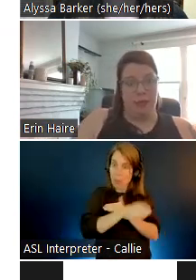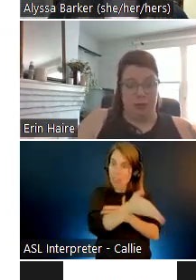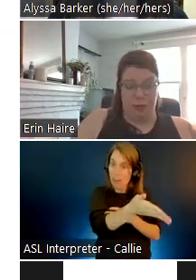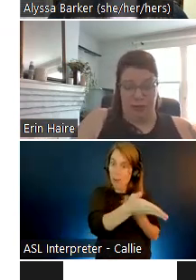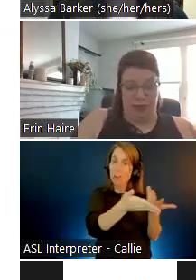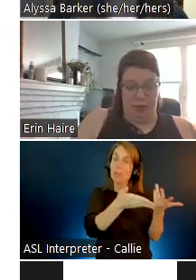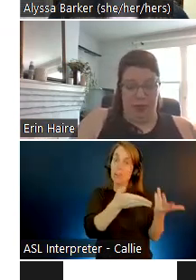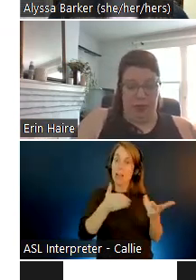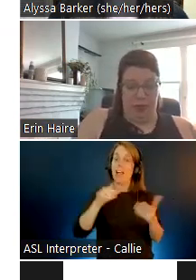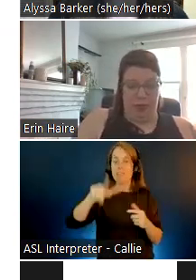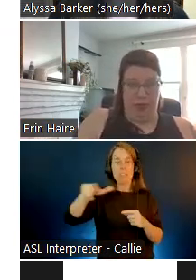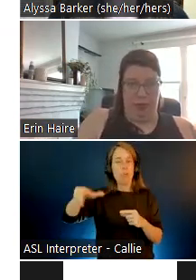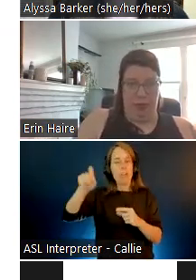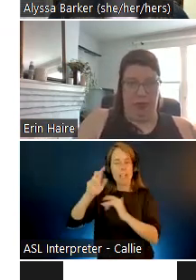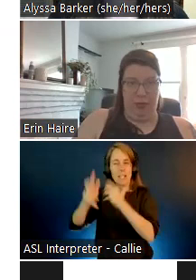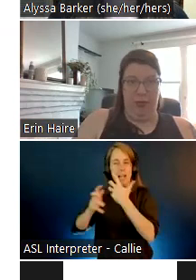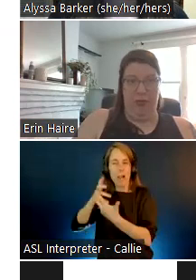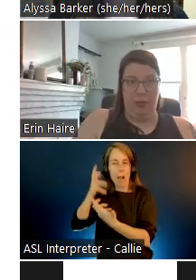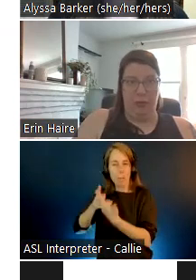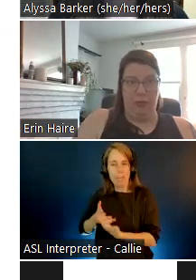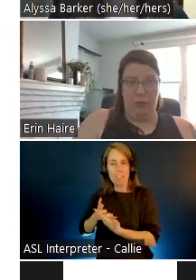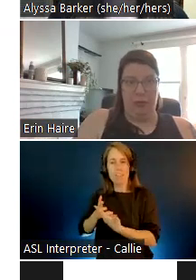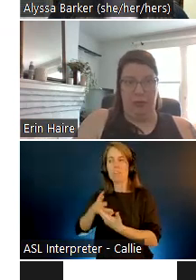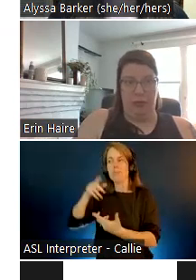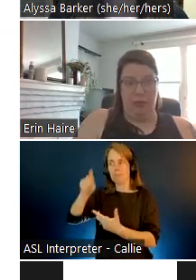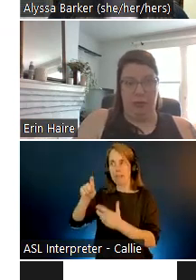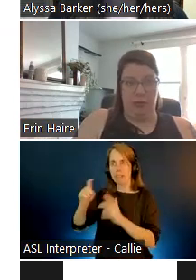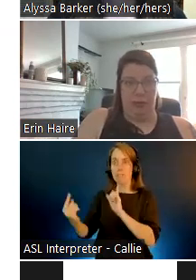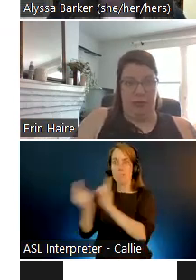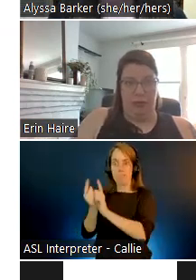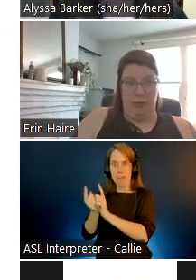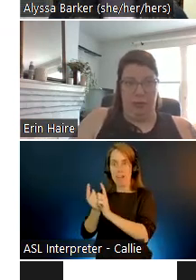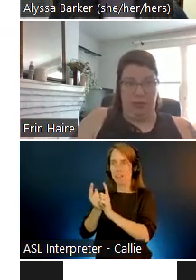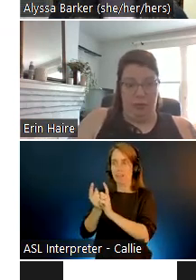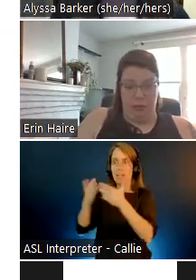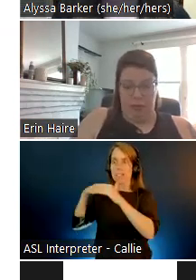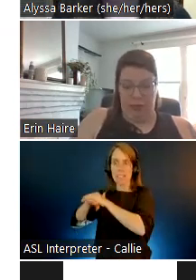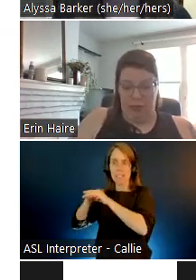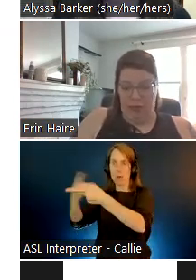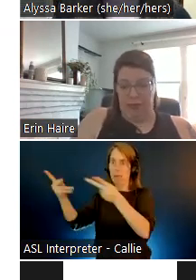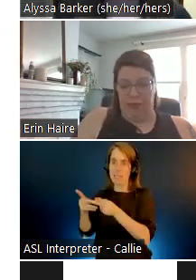tenant in some accessible place what do you think Alyssa? Alyssa: i absolutely agree um if it's not